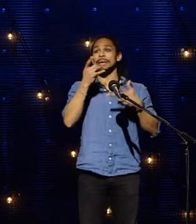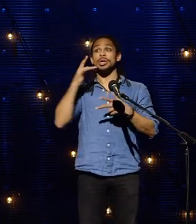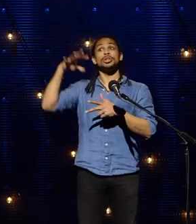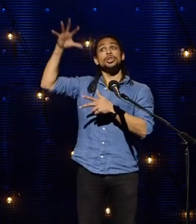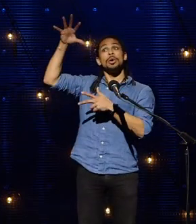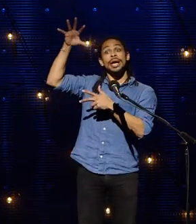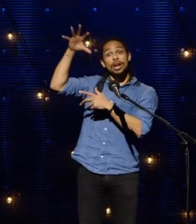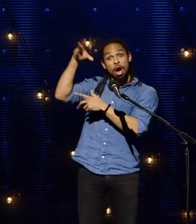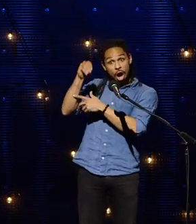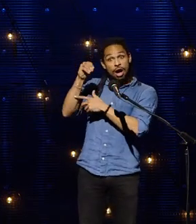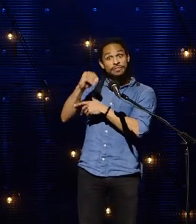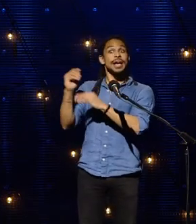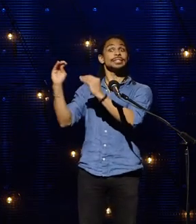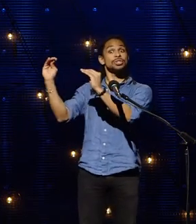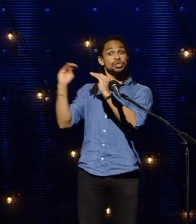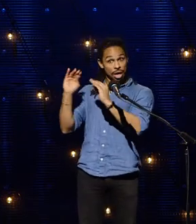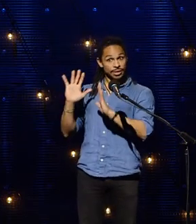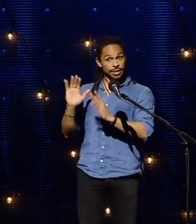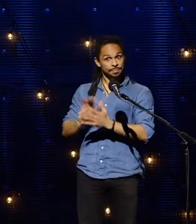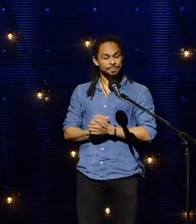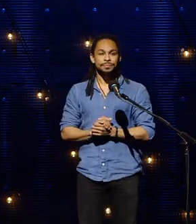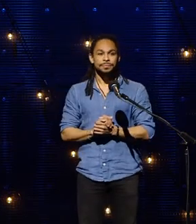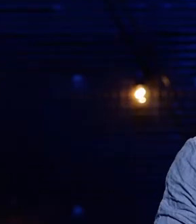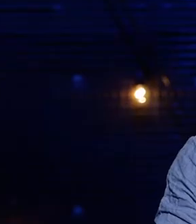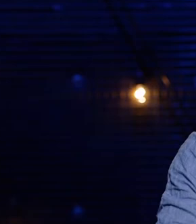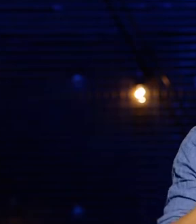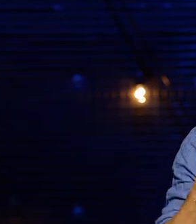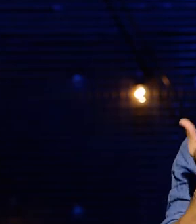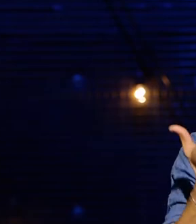keeping our dome light off as instructed.